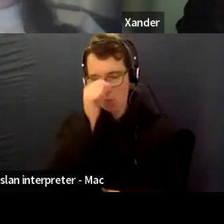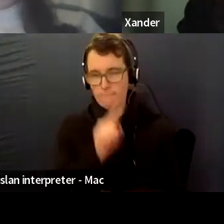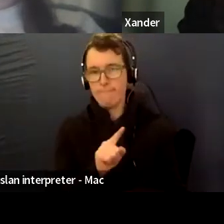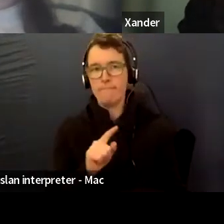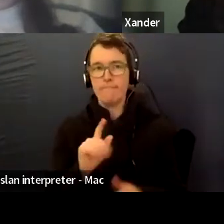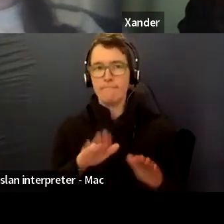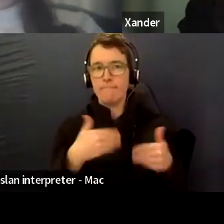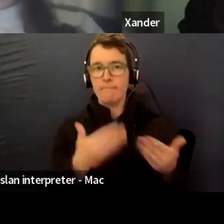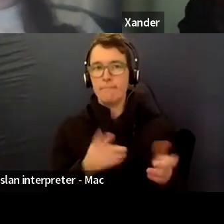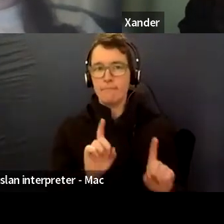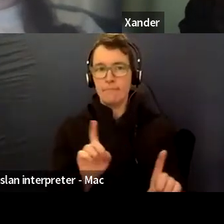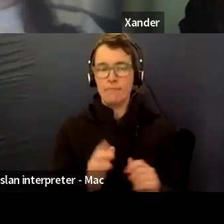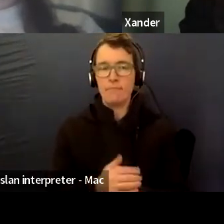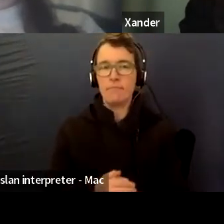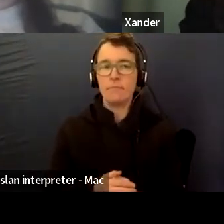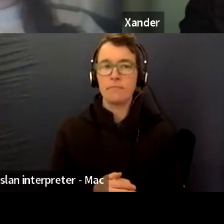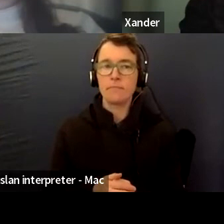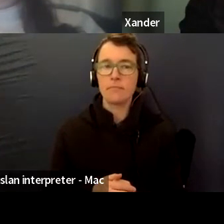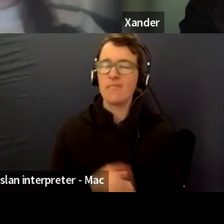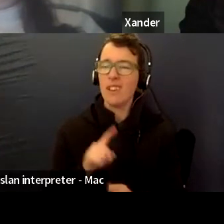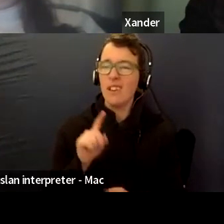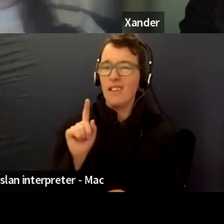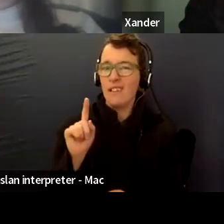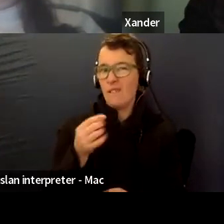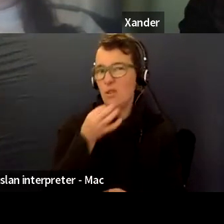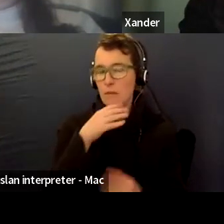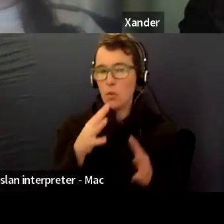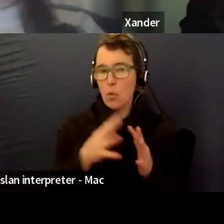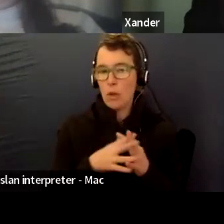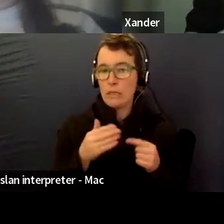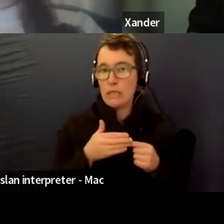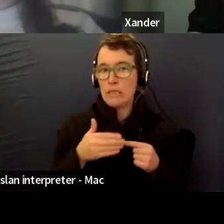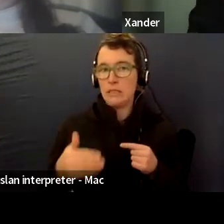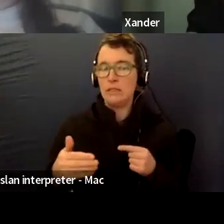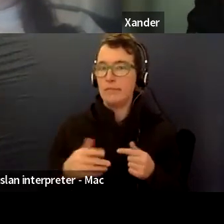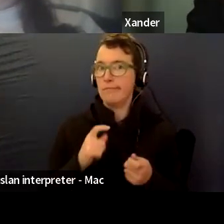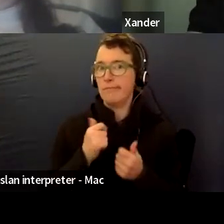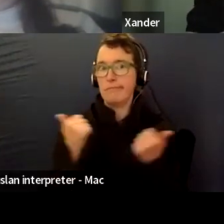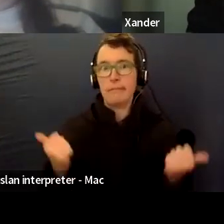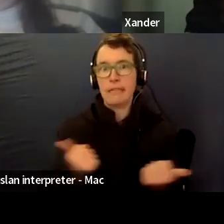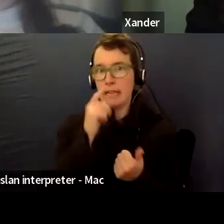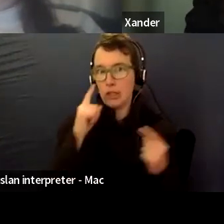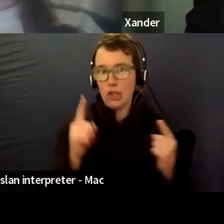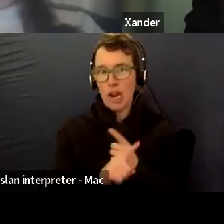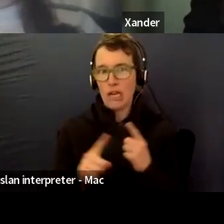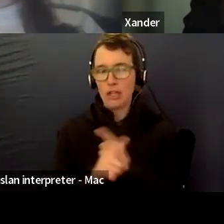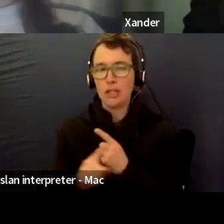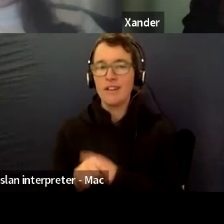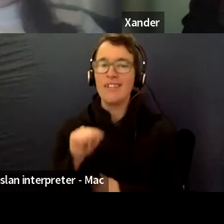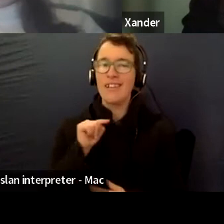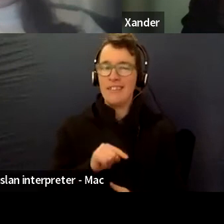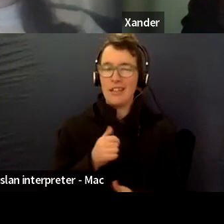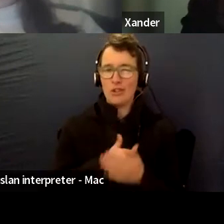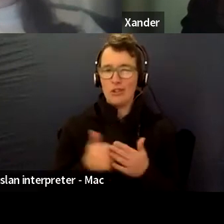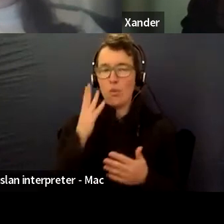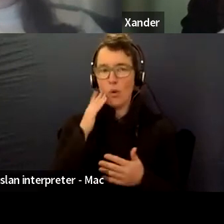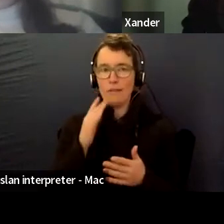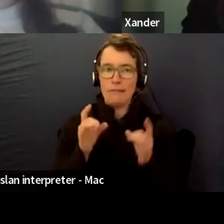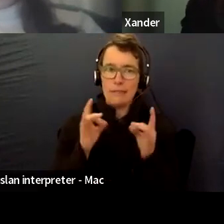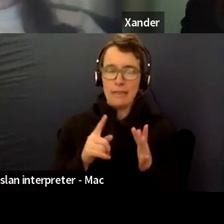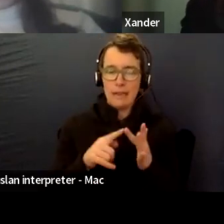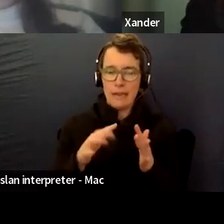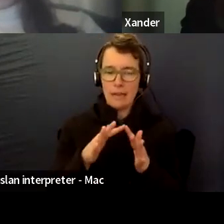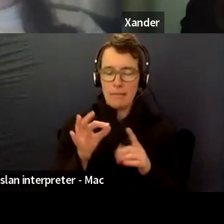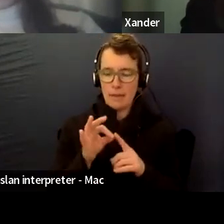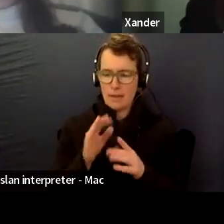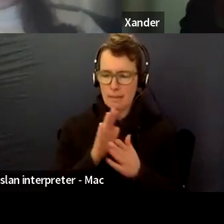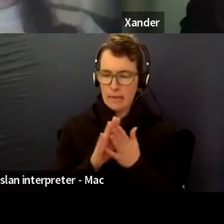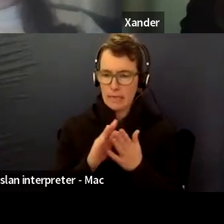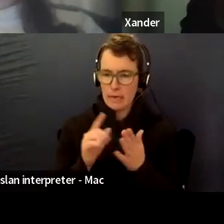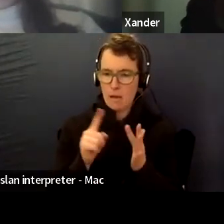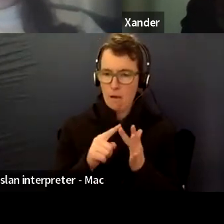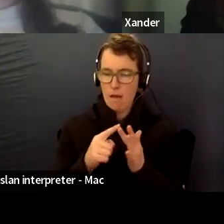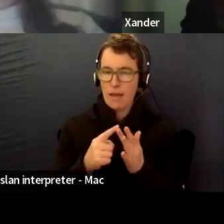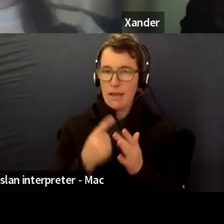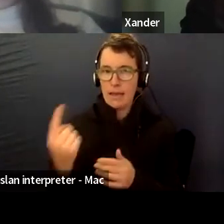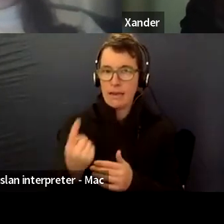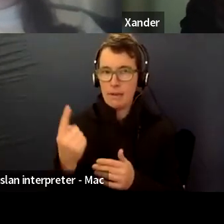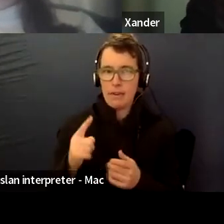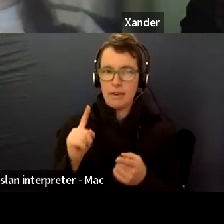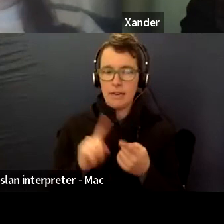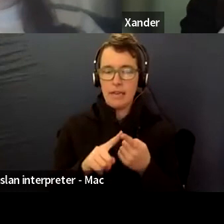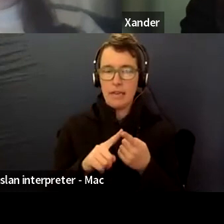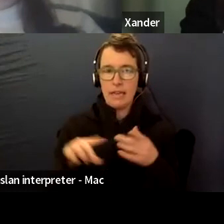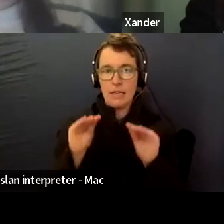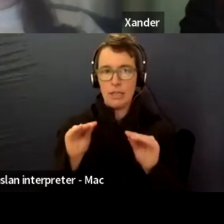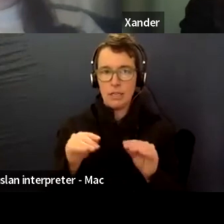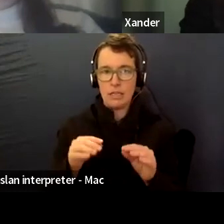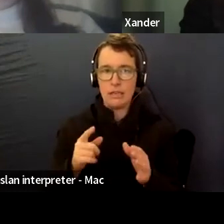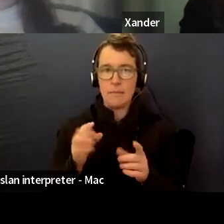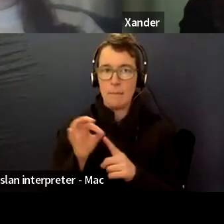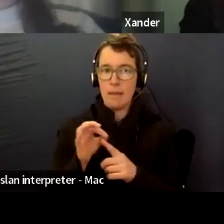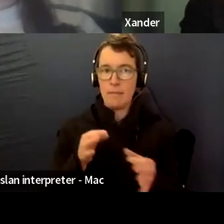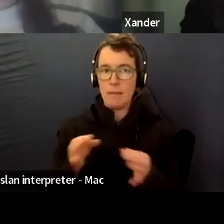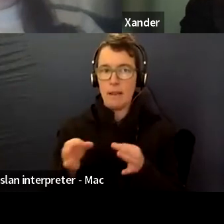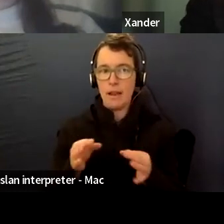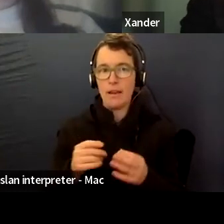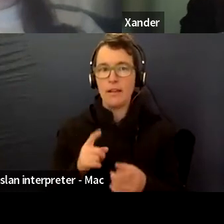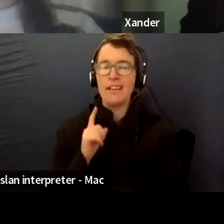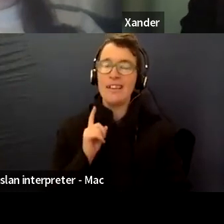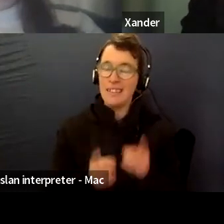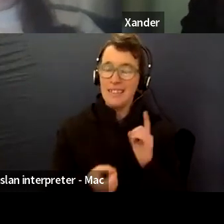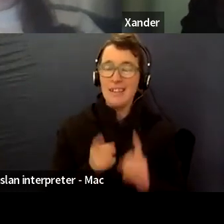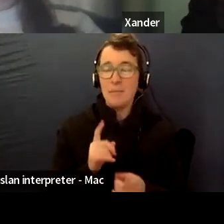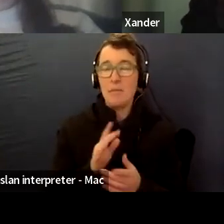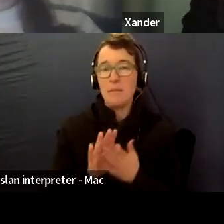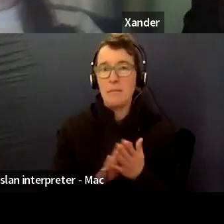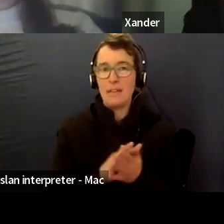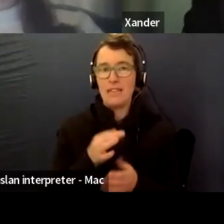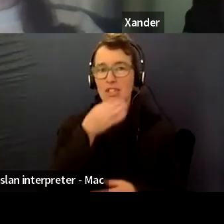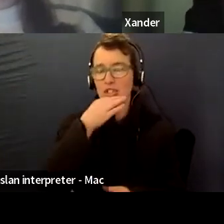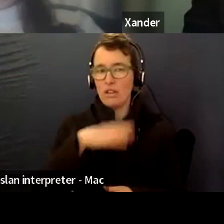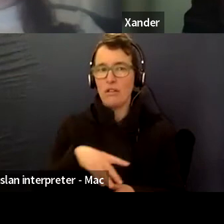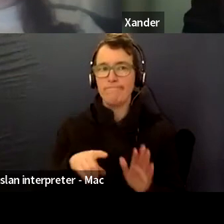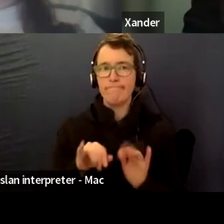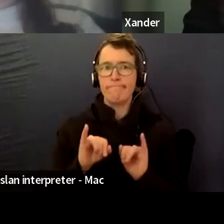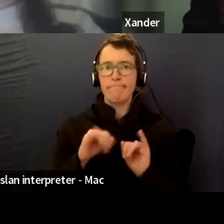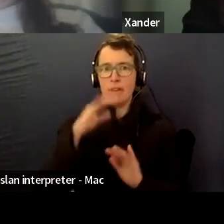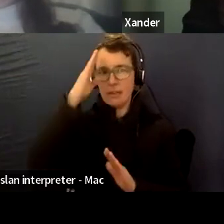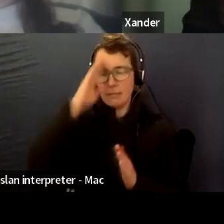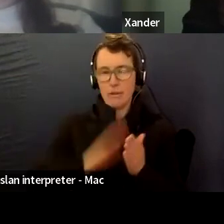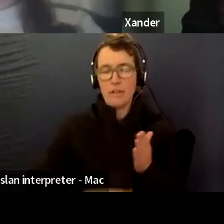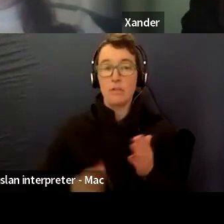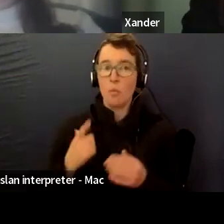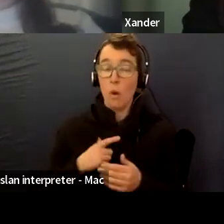And a lot of things can happen in the first few weeks, and that's usually the time when they initiate the whole IP. So independent education plan, which can sometimes lead to negative experience for the child because that supports haven't been set up